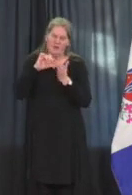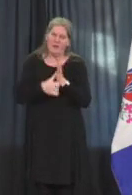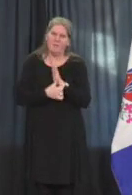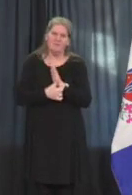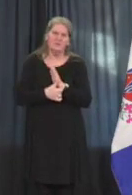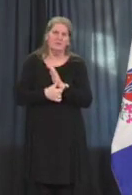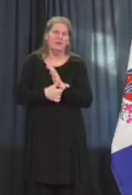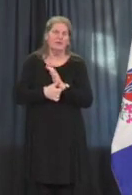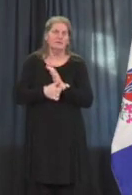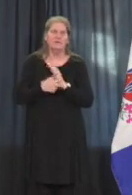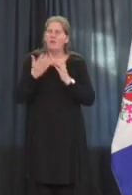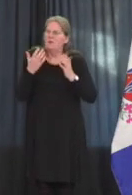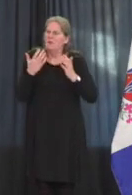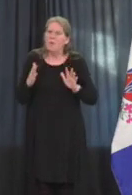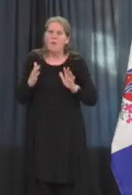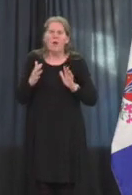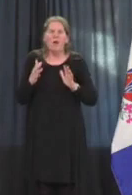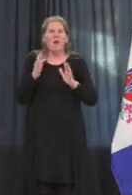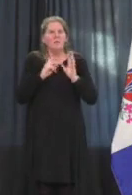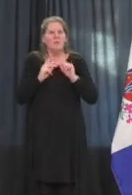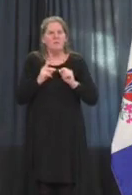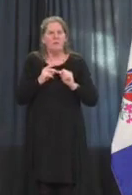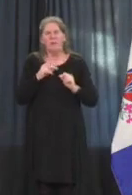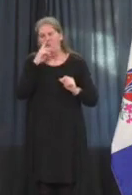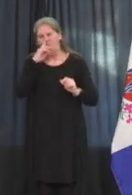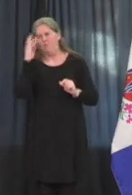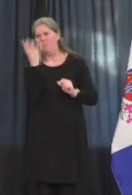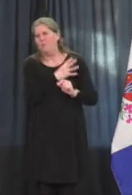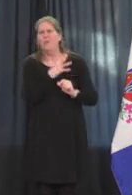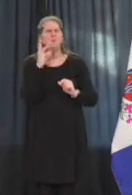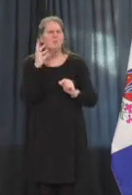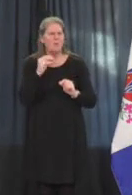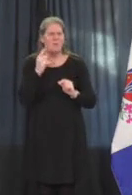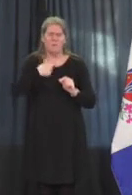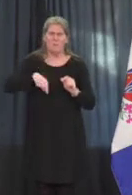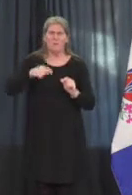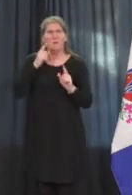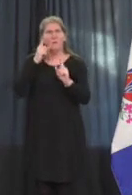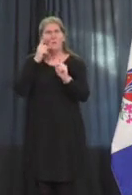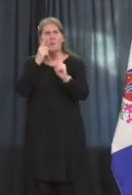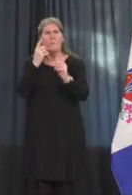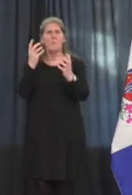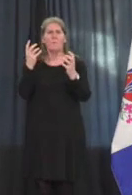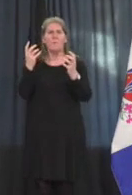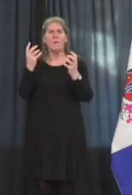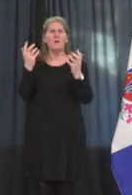ANYONE NOT COMPLIANT. WE HOPE THAT AND IN CONVERSATION